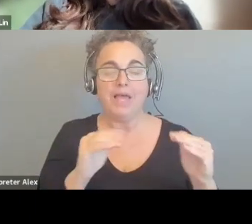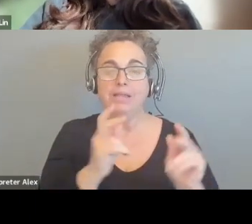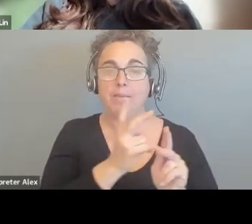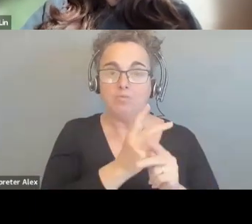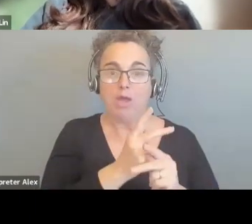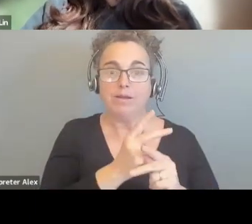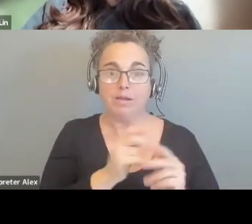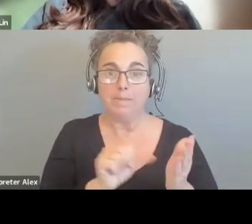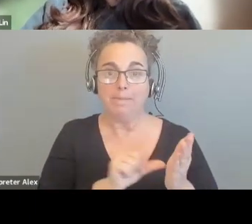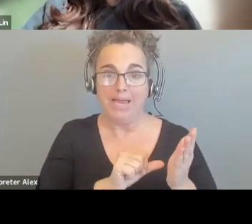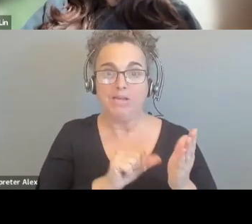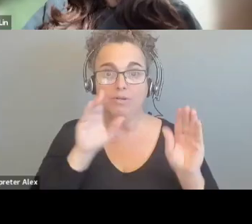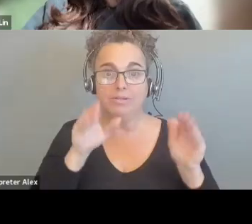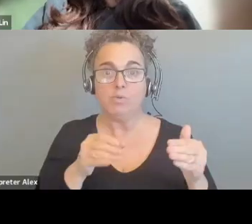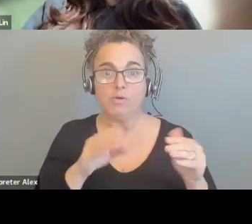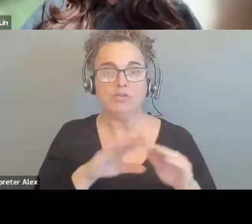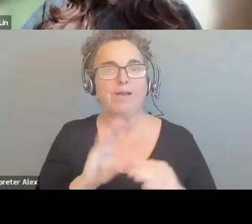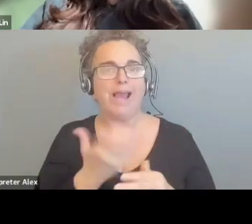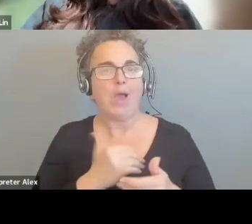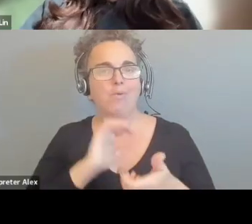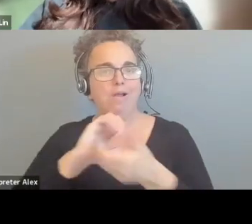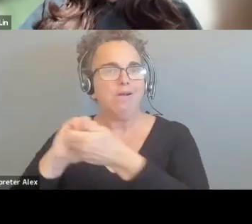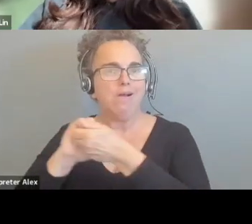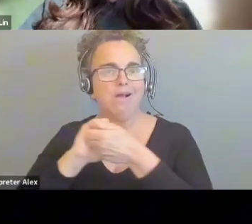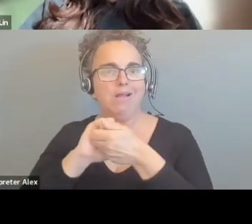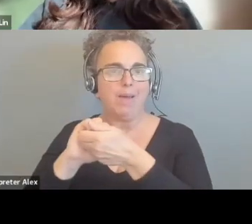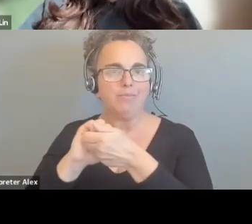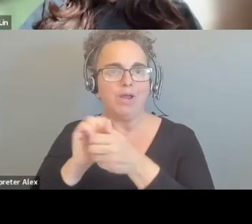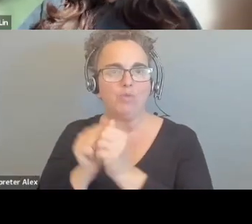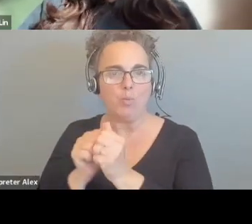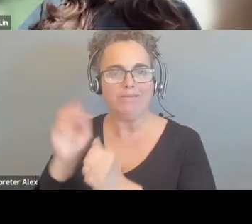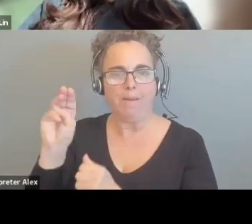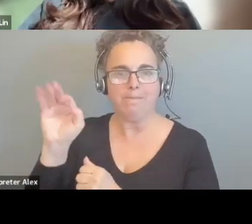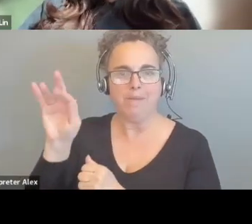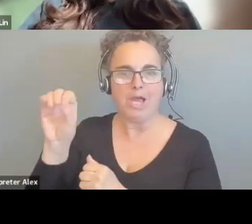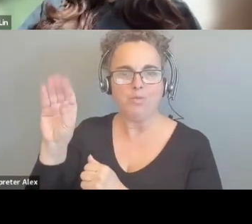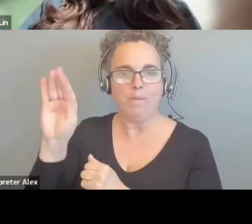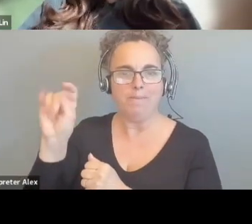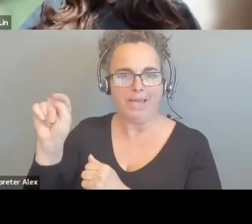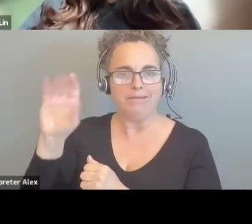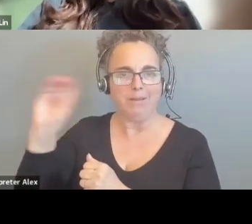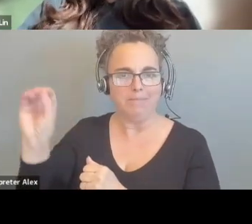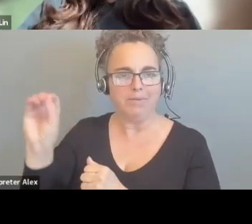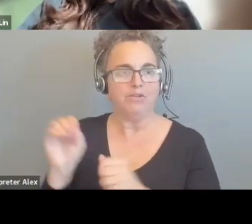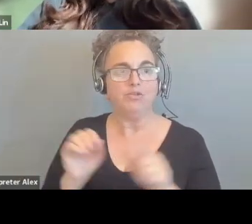page for our collaboration with Microbit. On this page you can download pre-made Microbit project